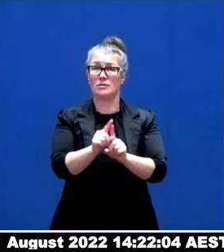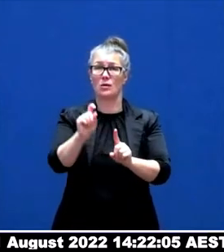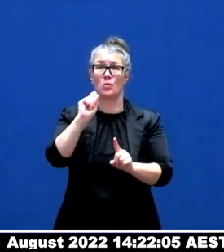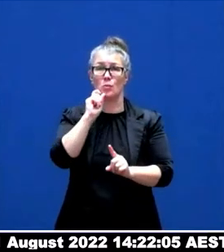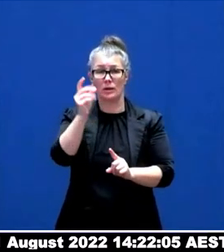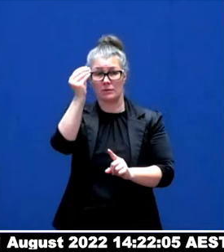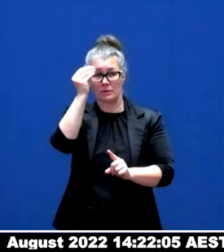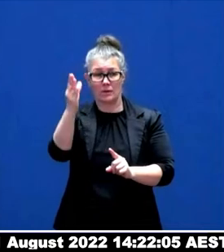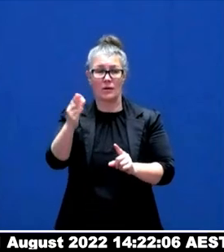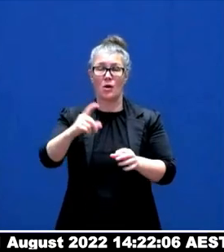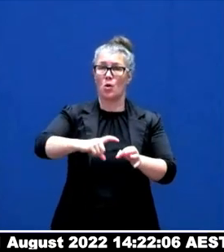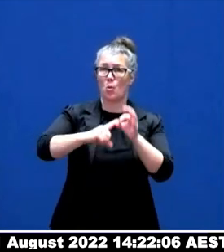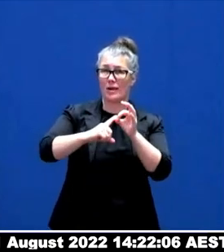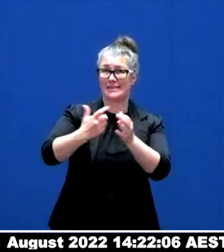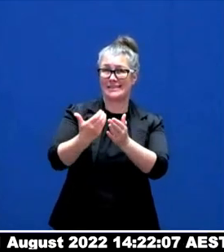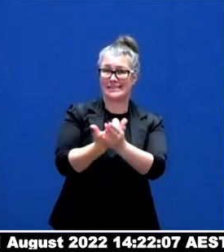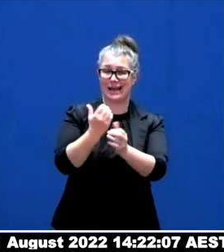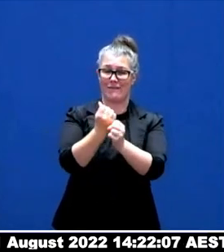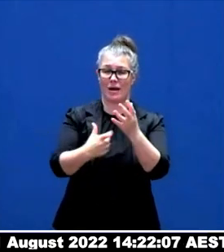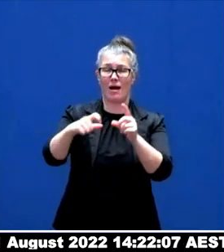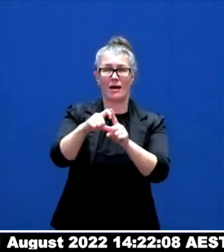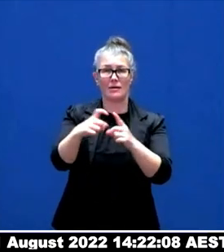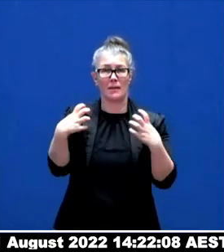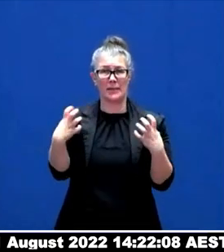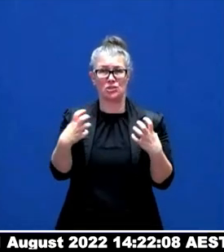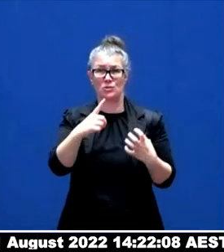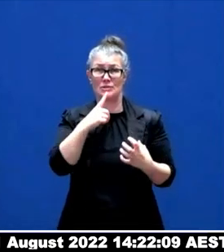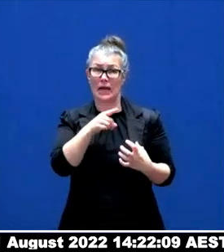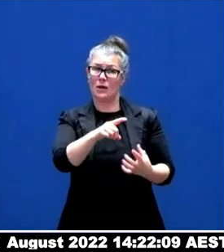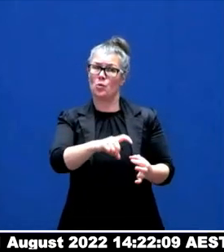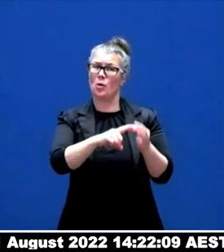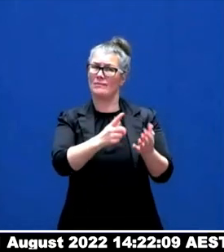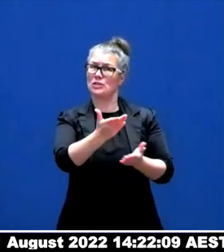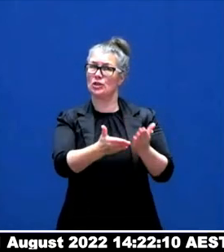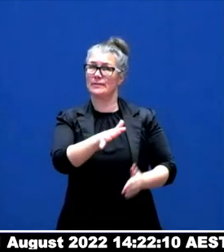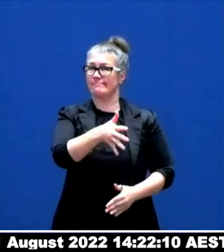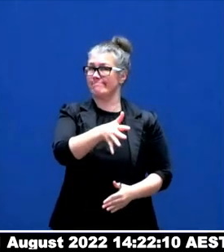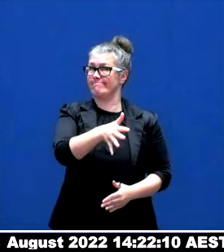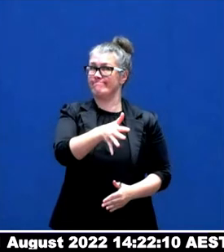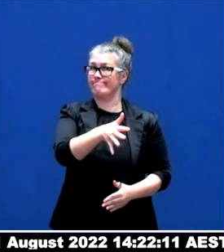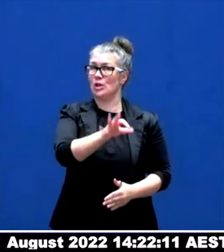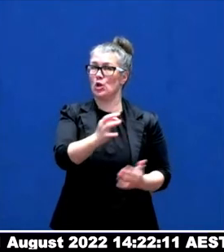and Safeguards Commission, that the quality of service being provided isn't adequate to meet the participant's needs.